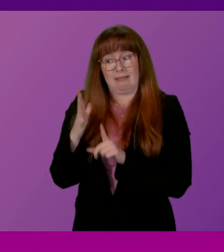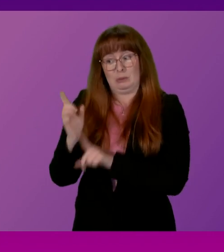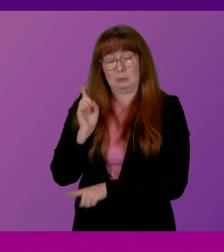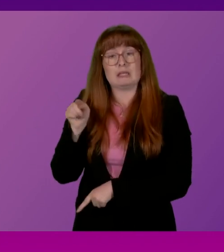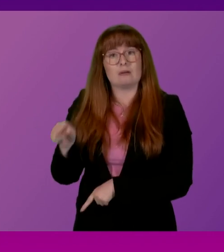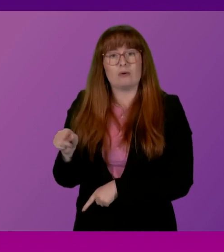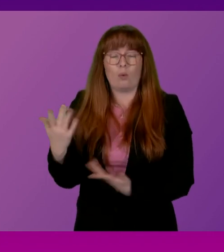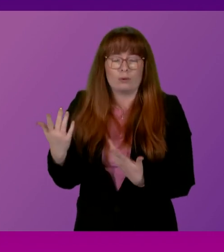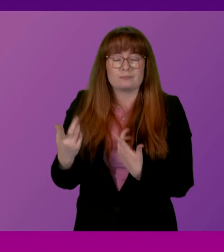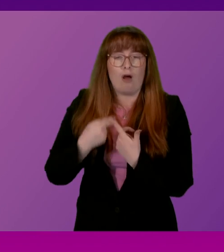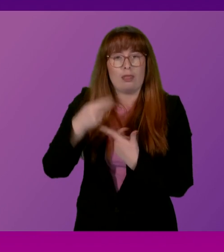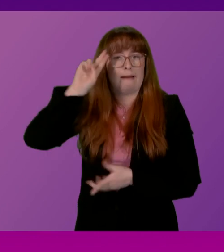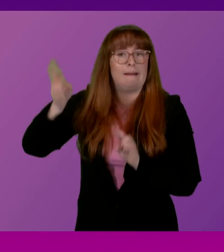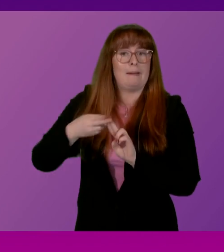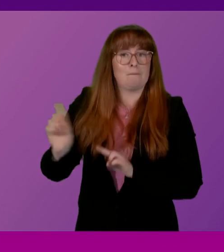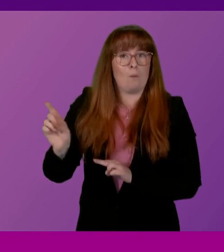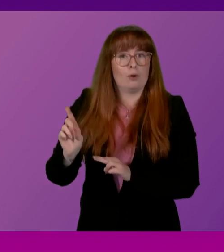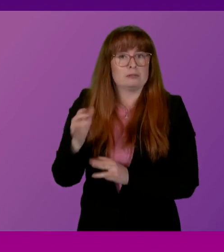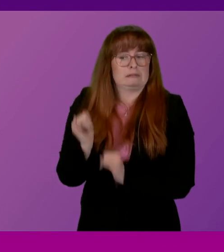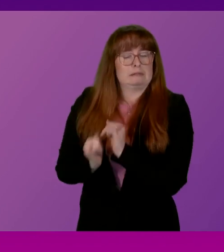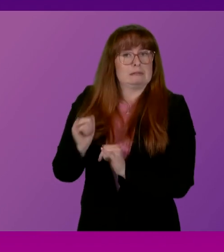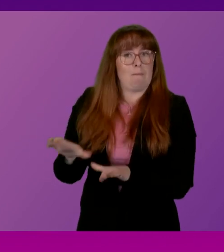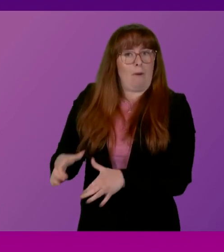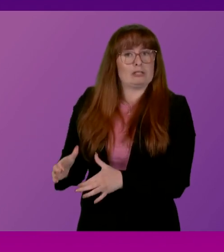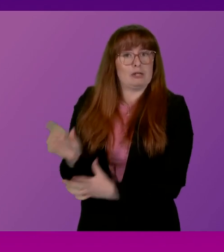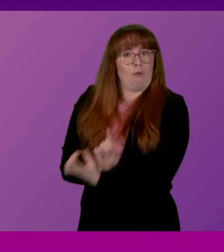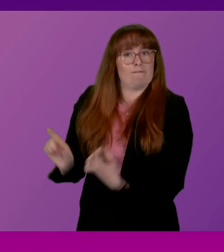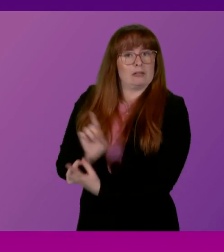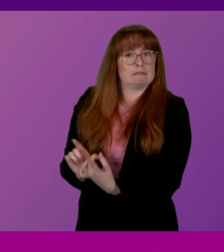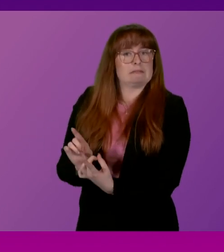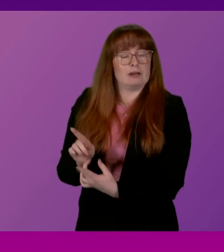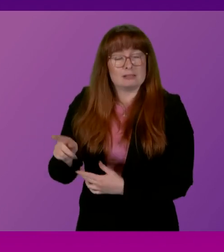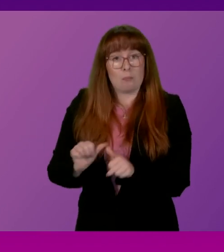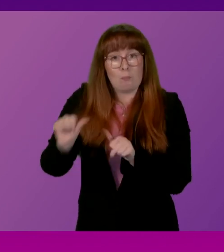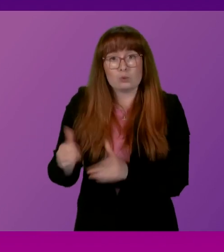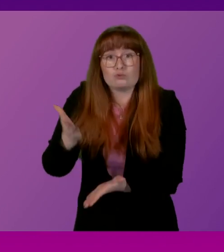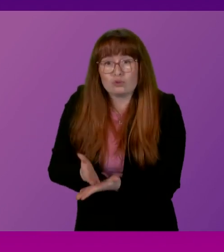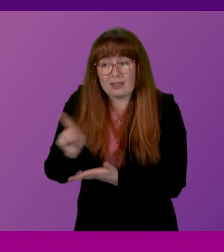dubbed it, the “conspiracy party conference”, but his post-truth and his lies about the